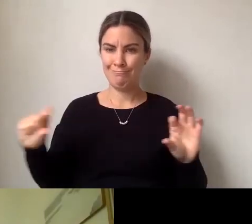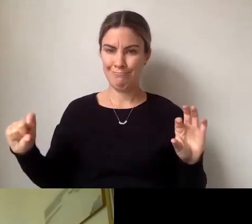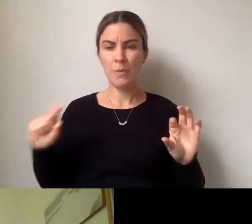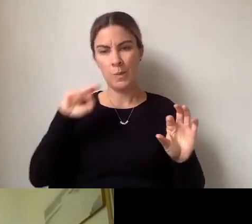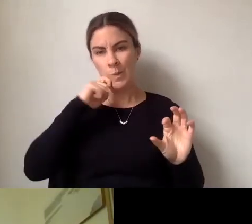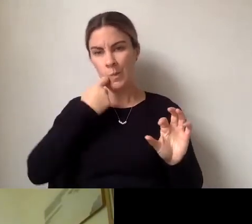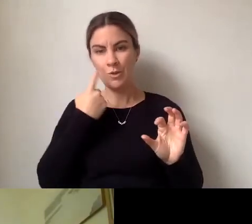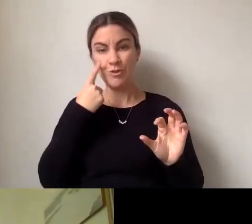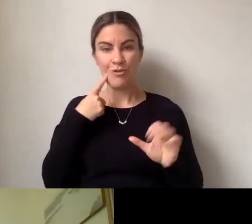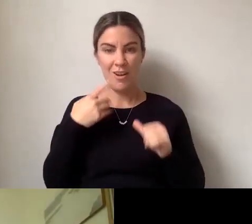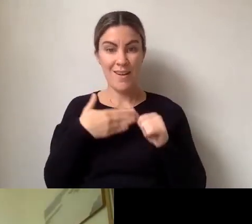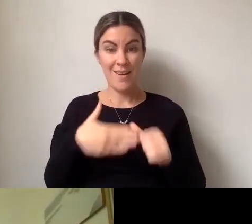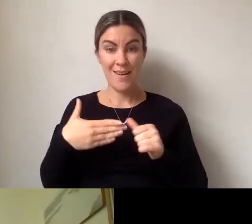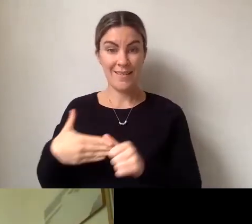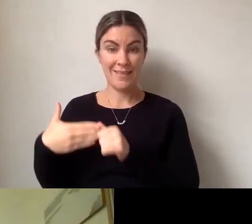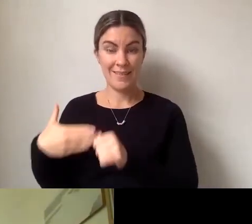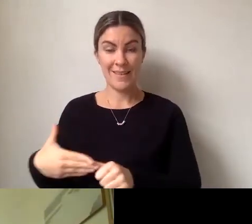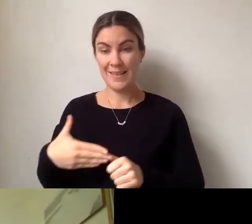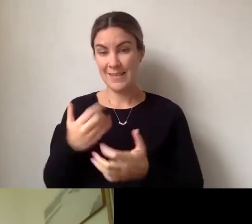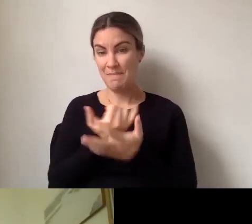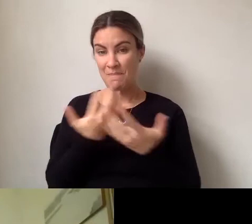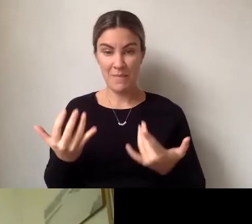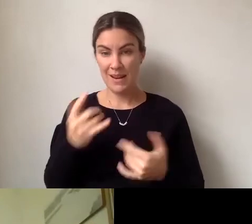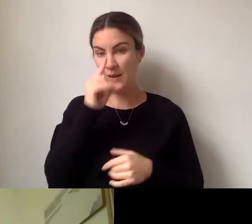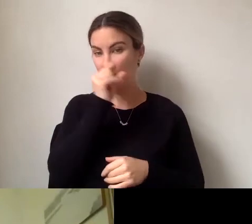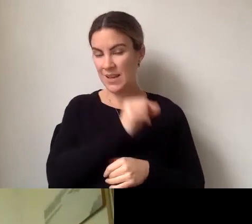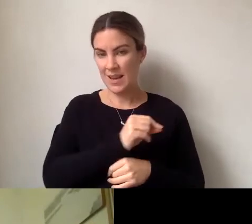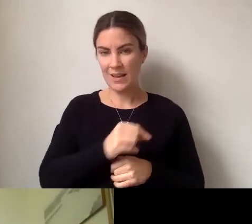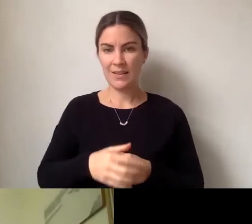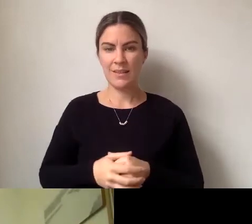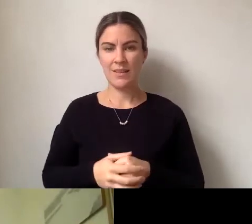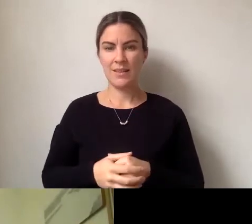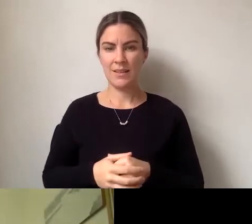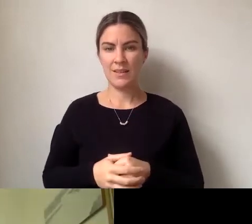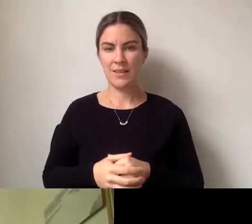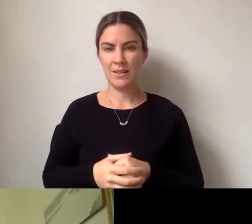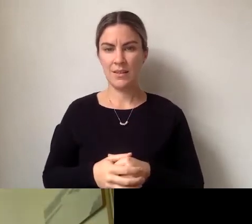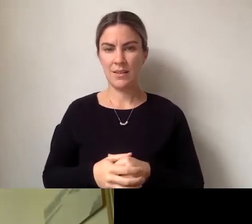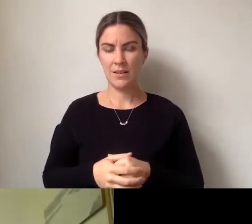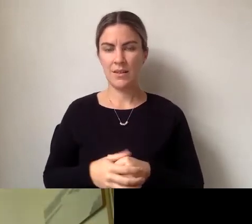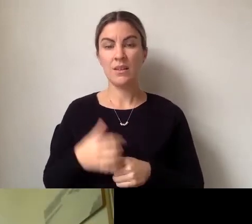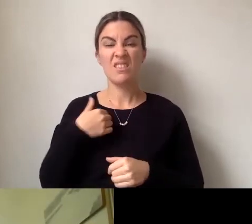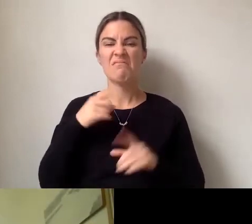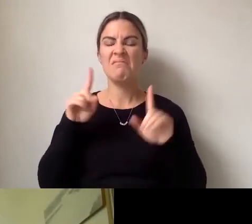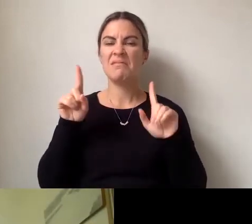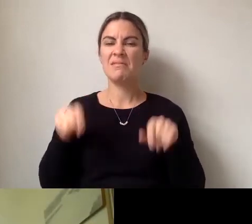our best to answer as many as we can. I'm going to start with a